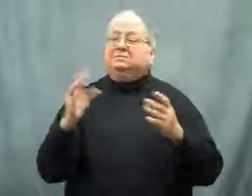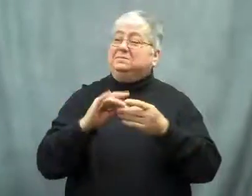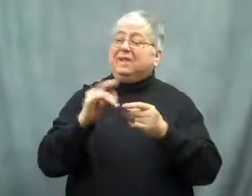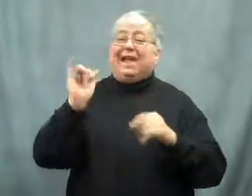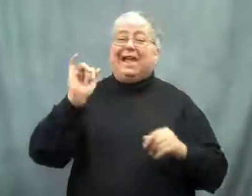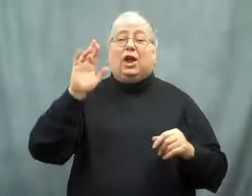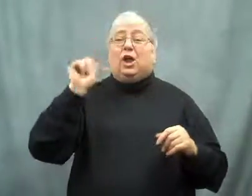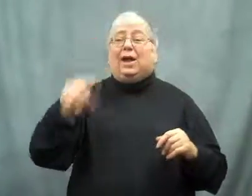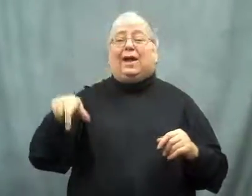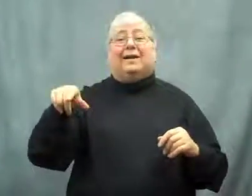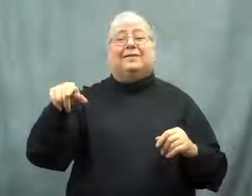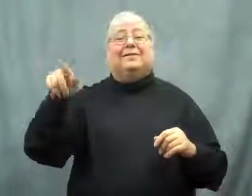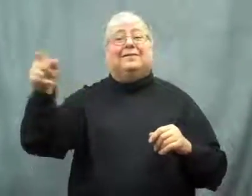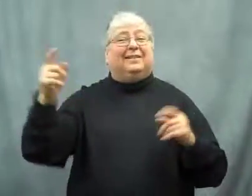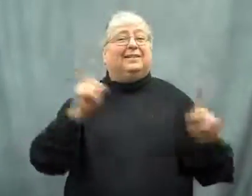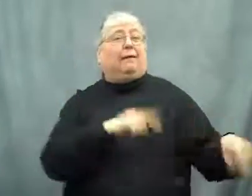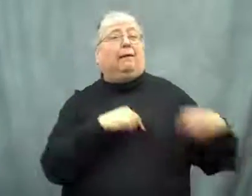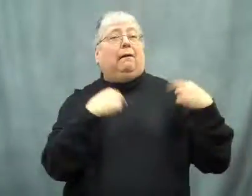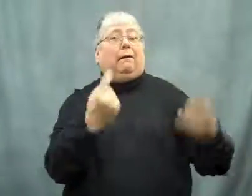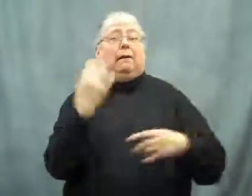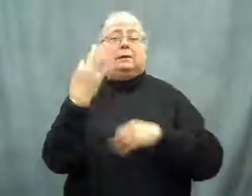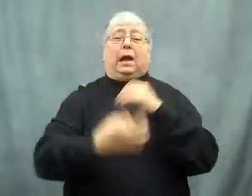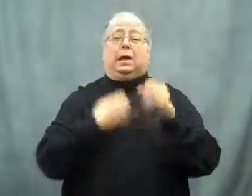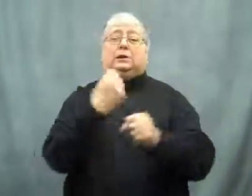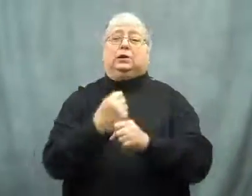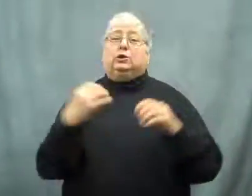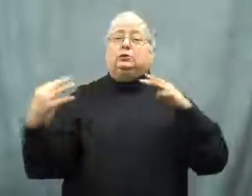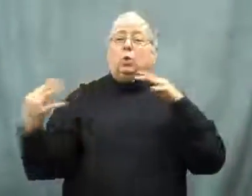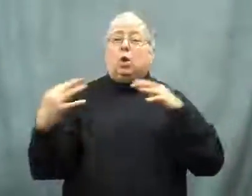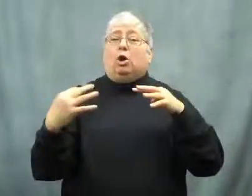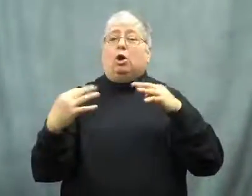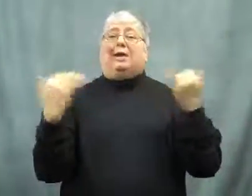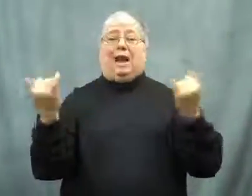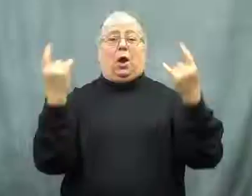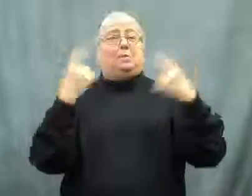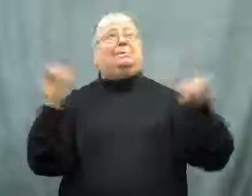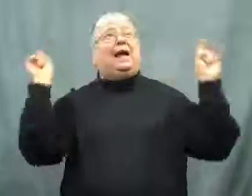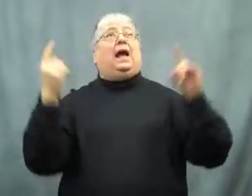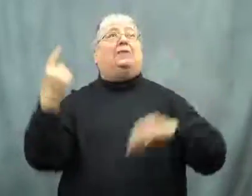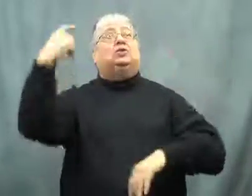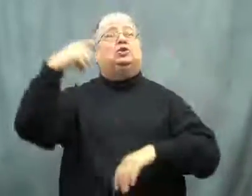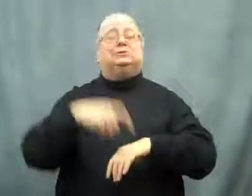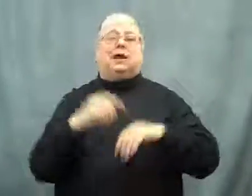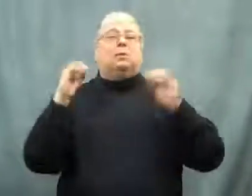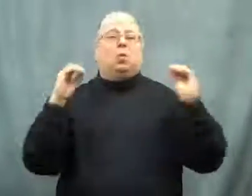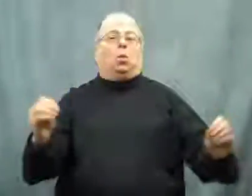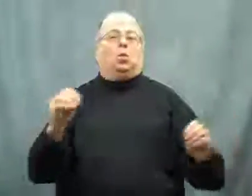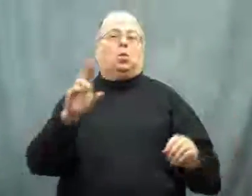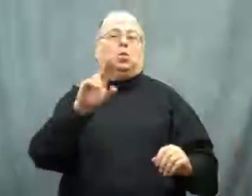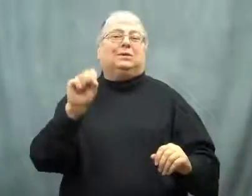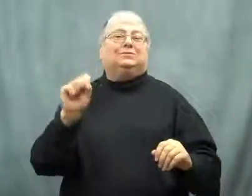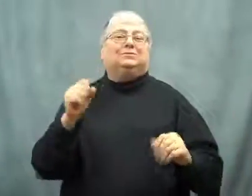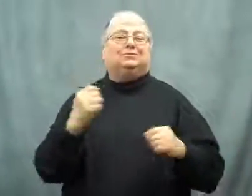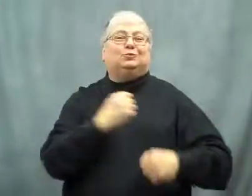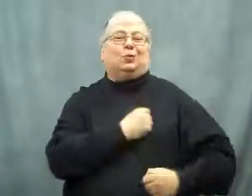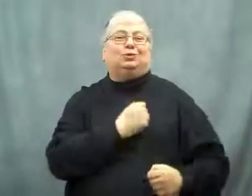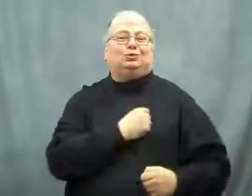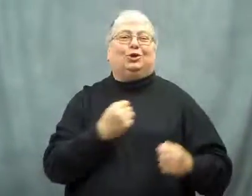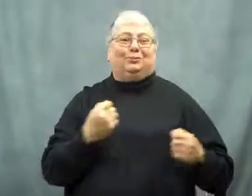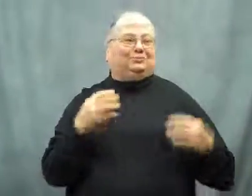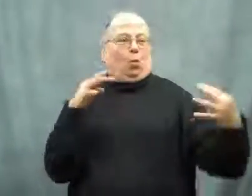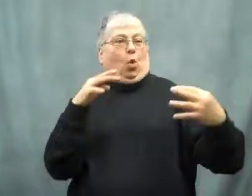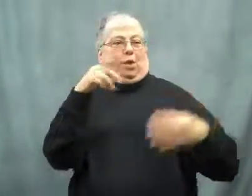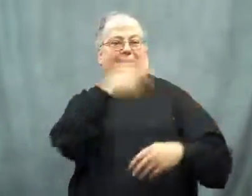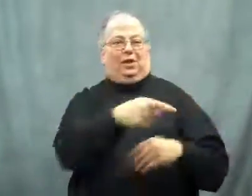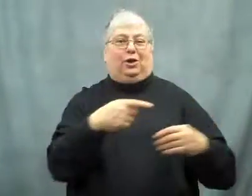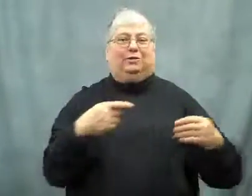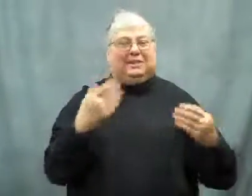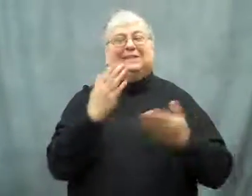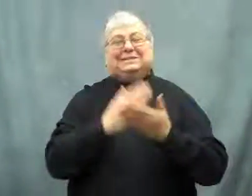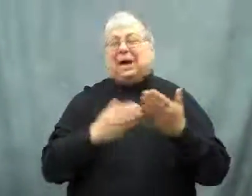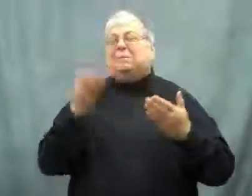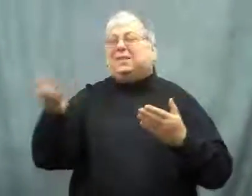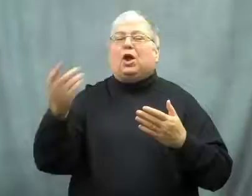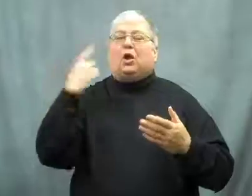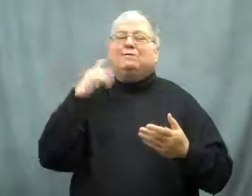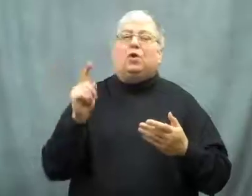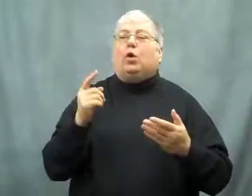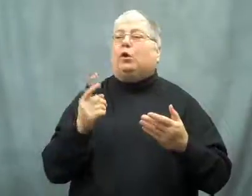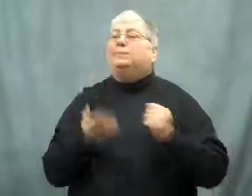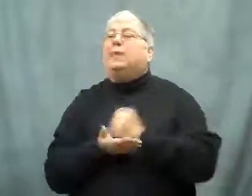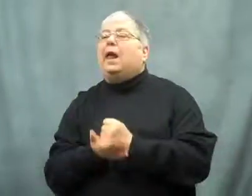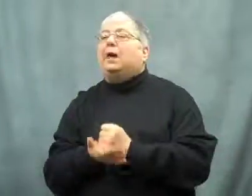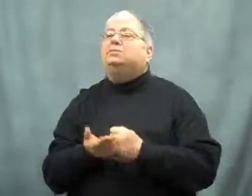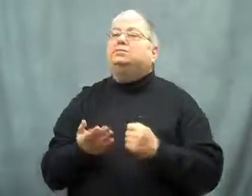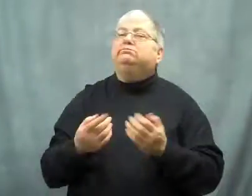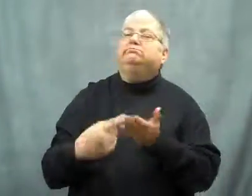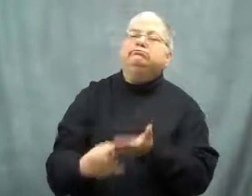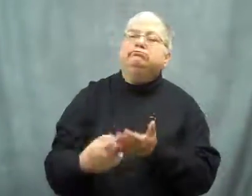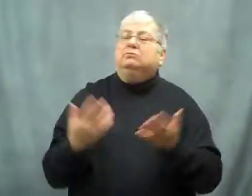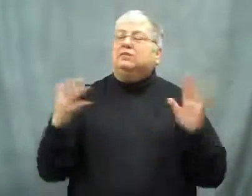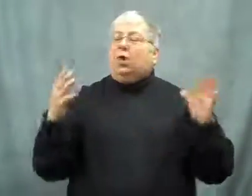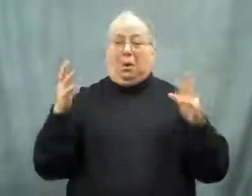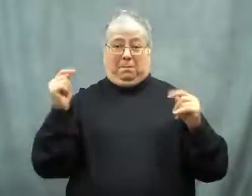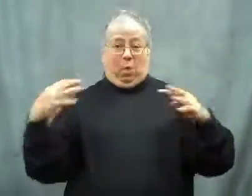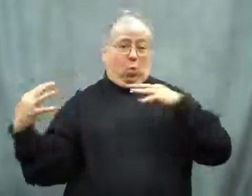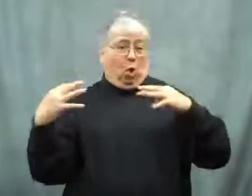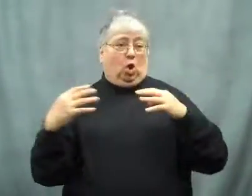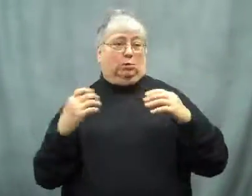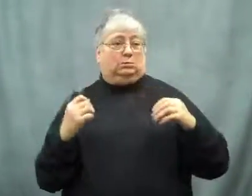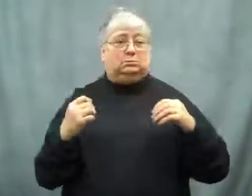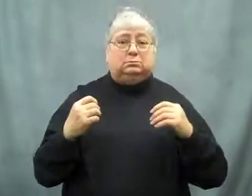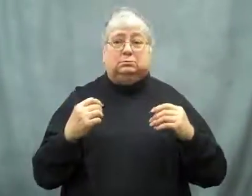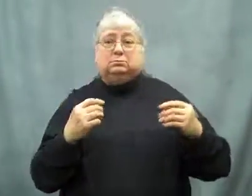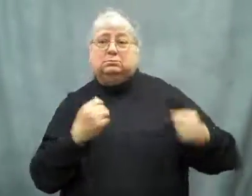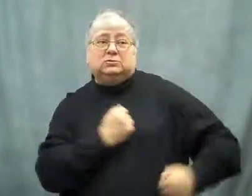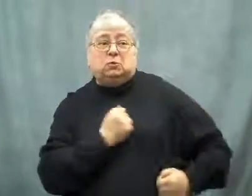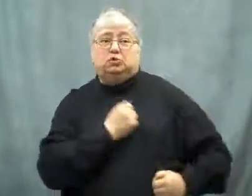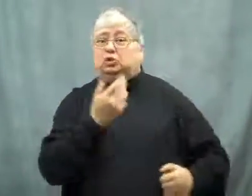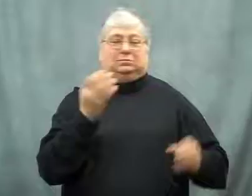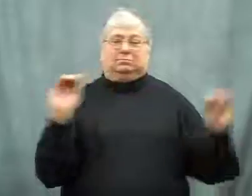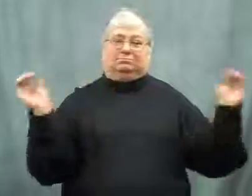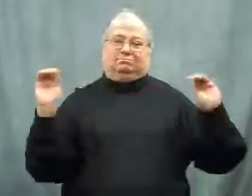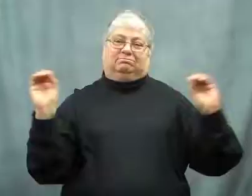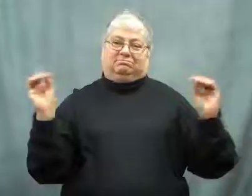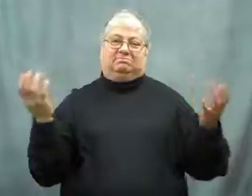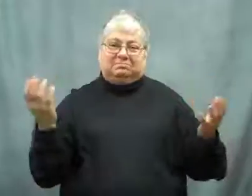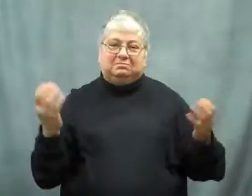He said for the first time in nine years, no troops were at war in Iraq.